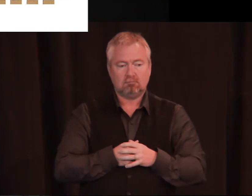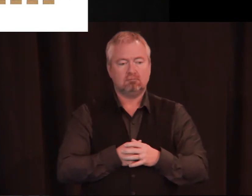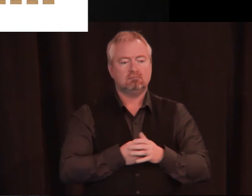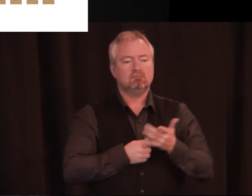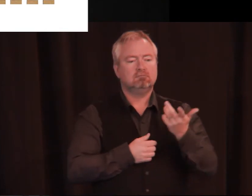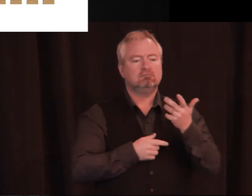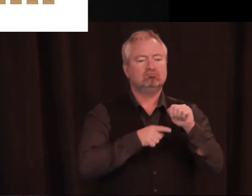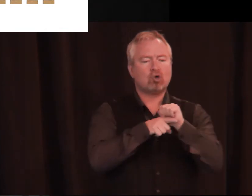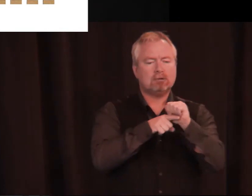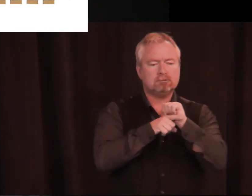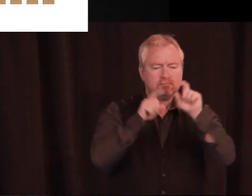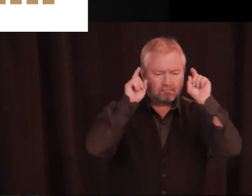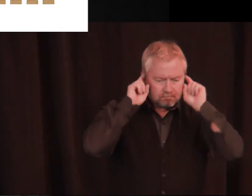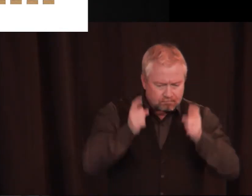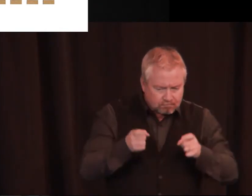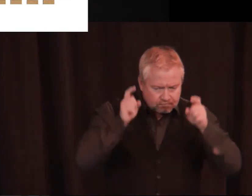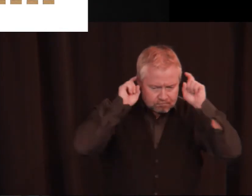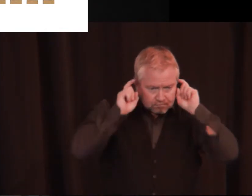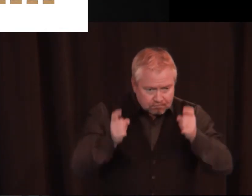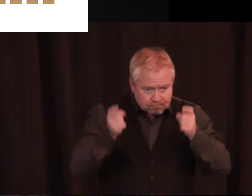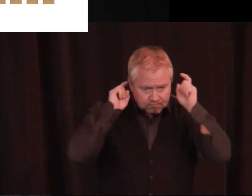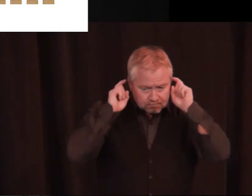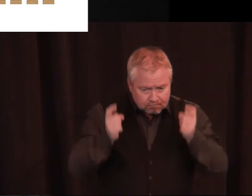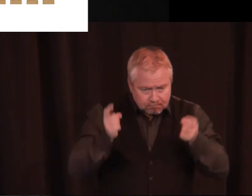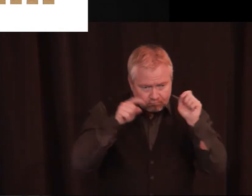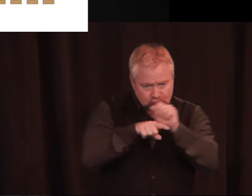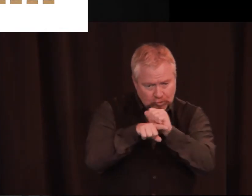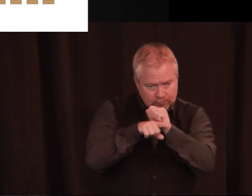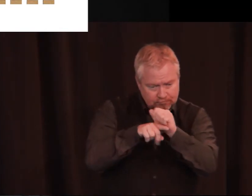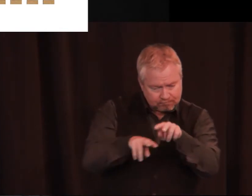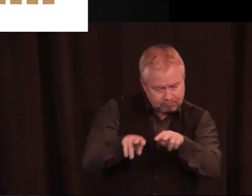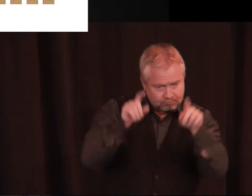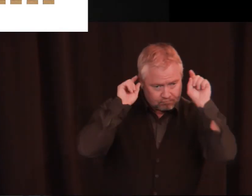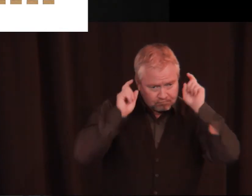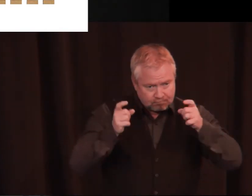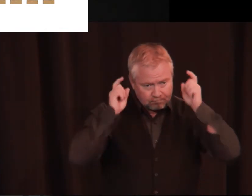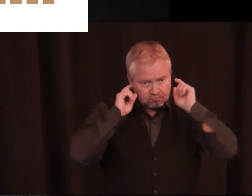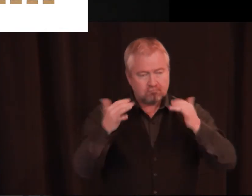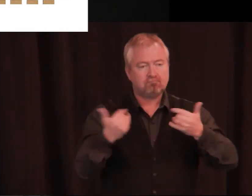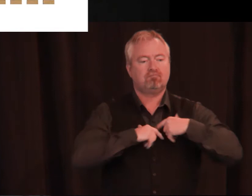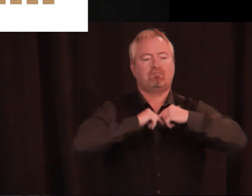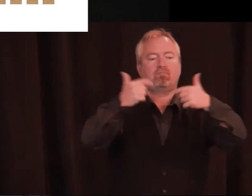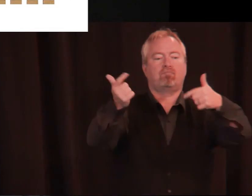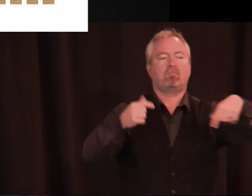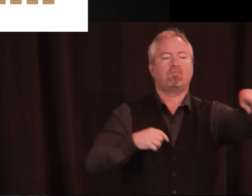So, again, this is the last one, so, get with your table and think about which one you think is the correct answer.